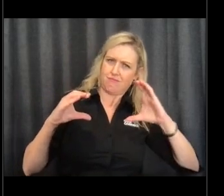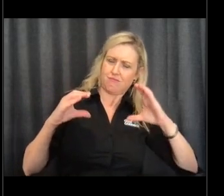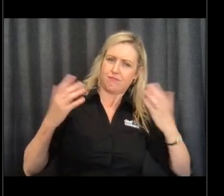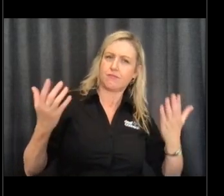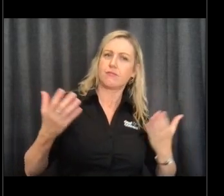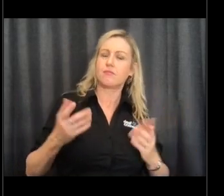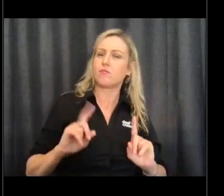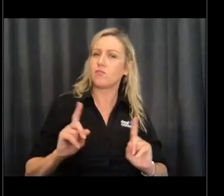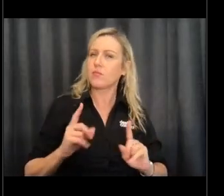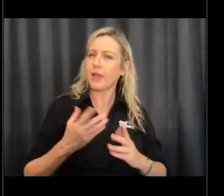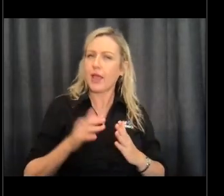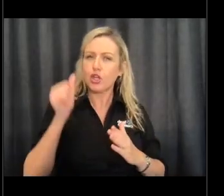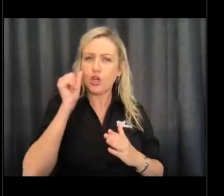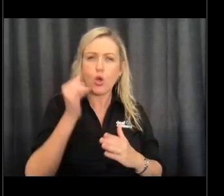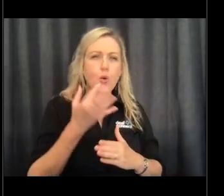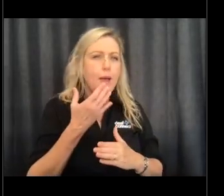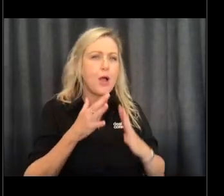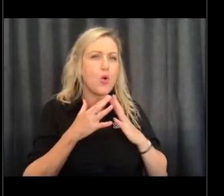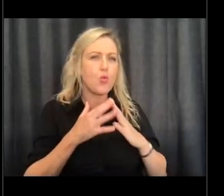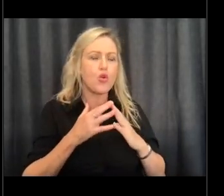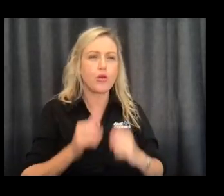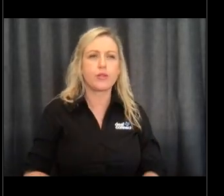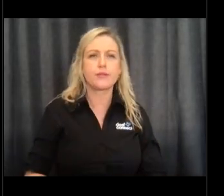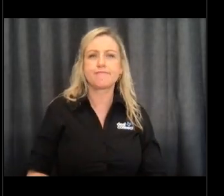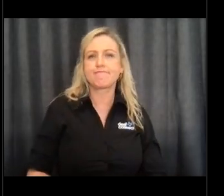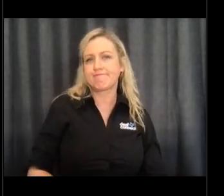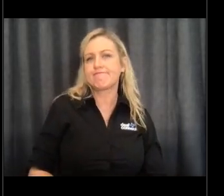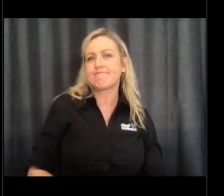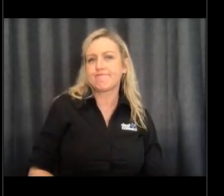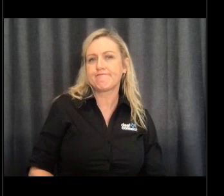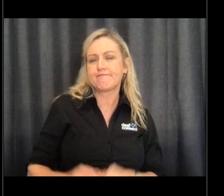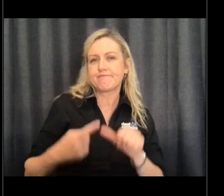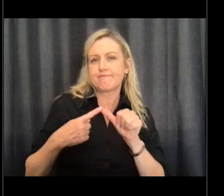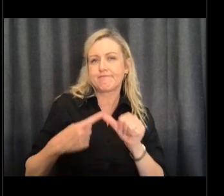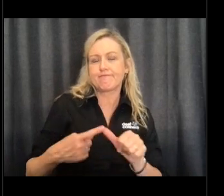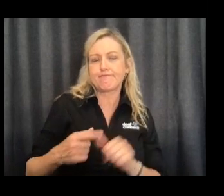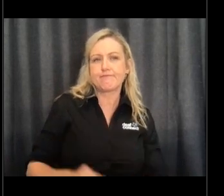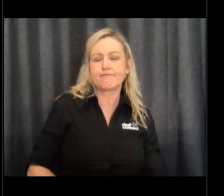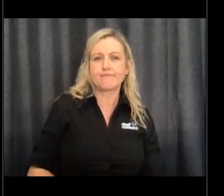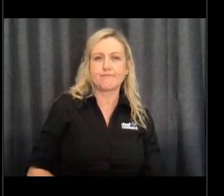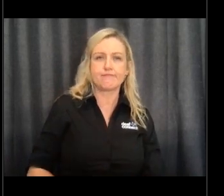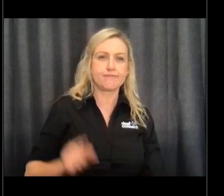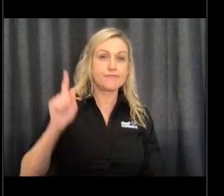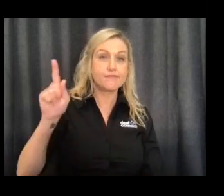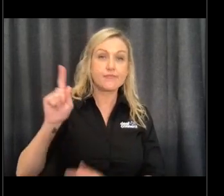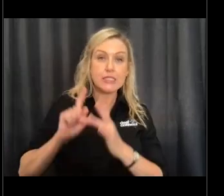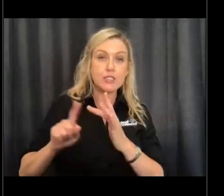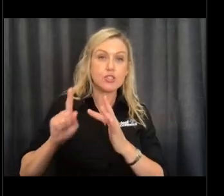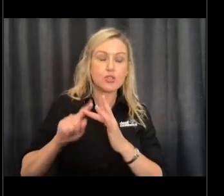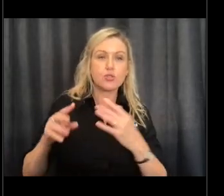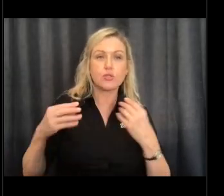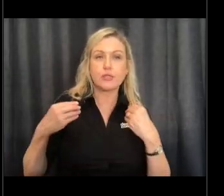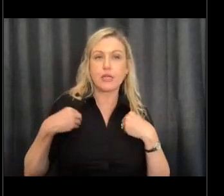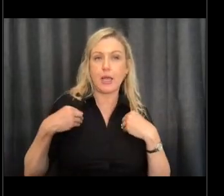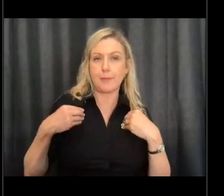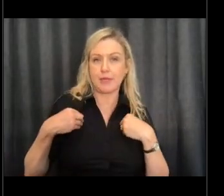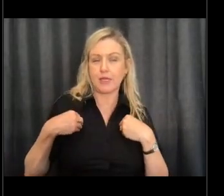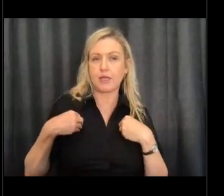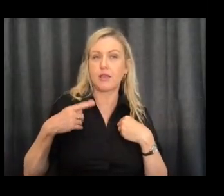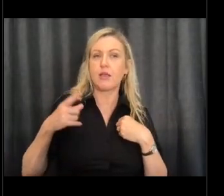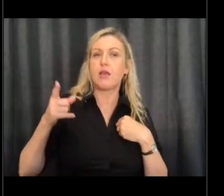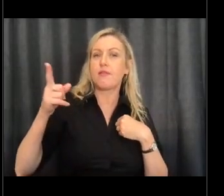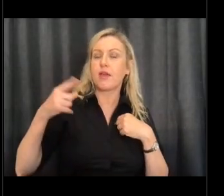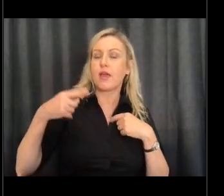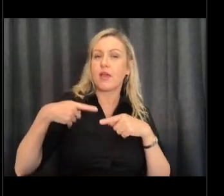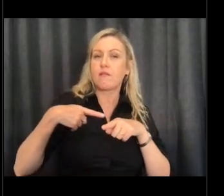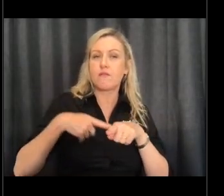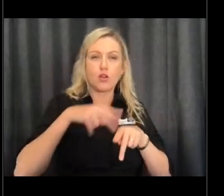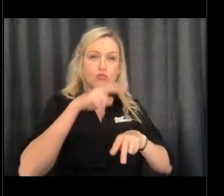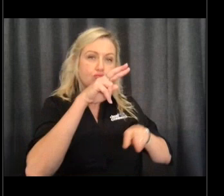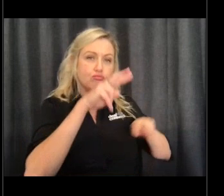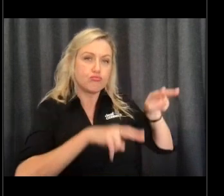Look, the thing about that is insurers usually are basing that on some expert evidence about